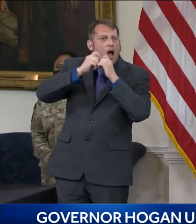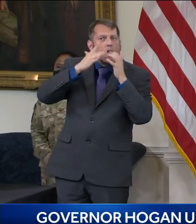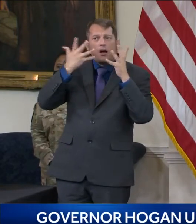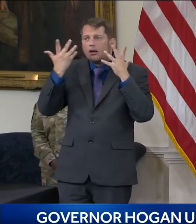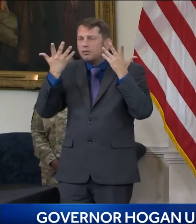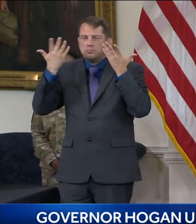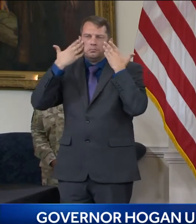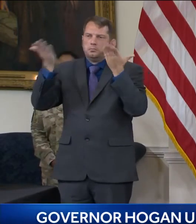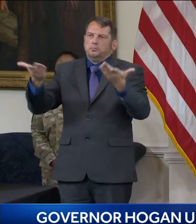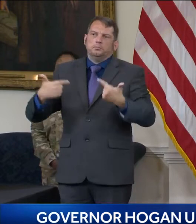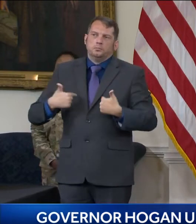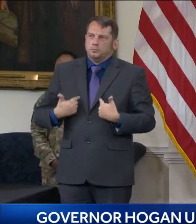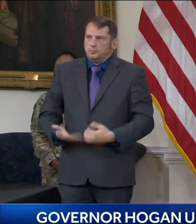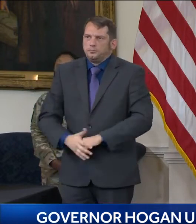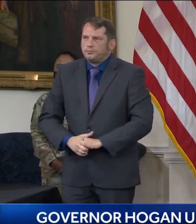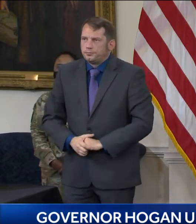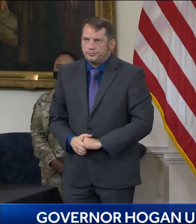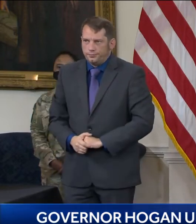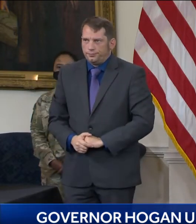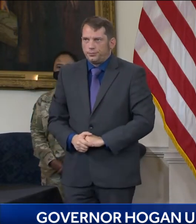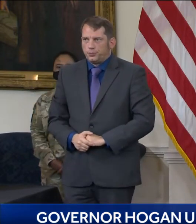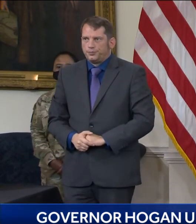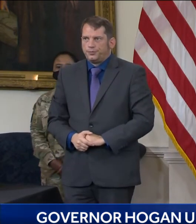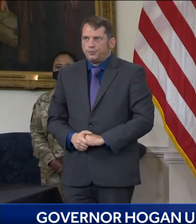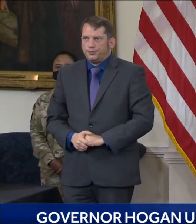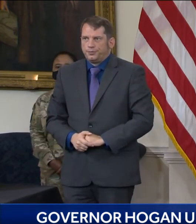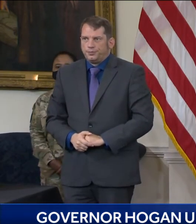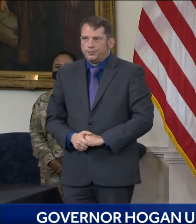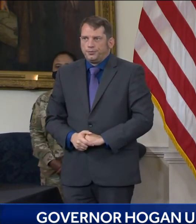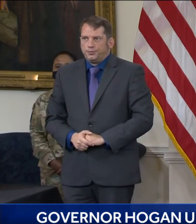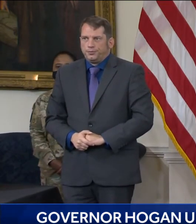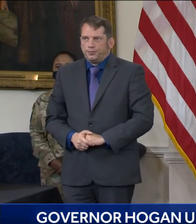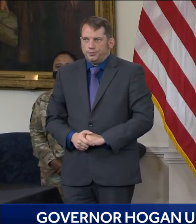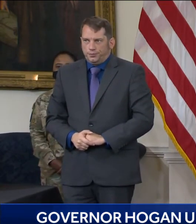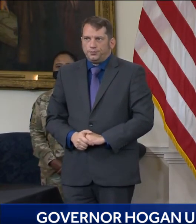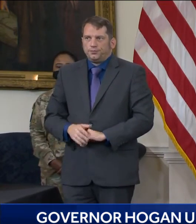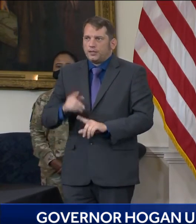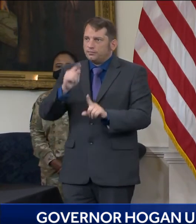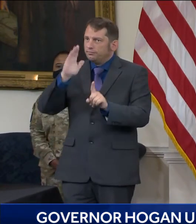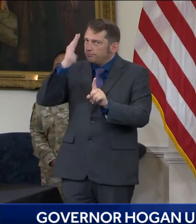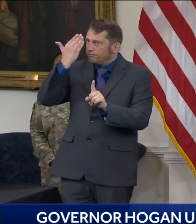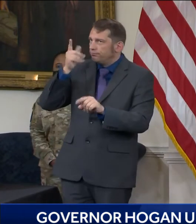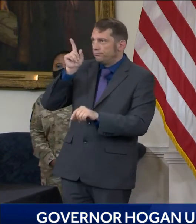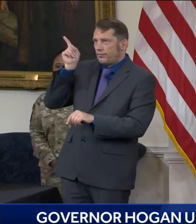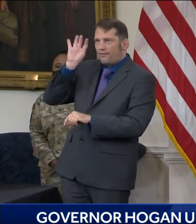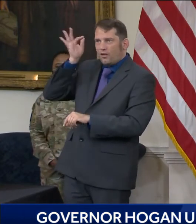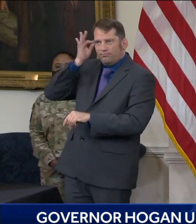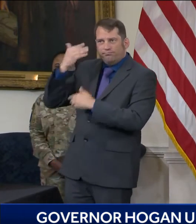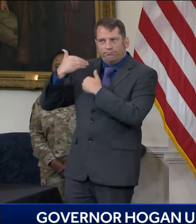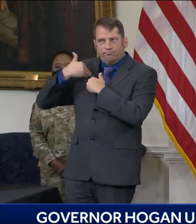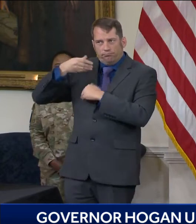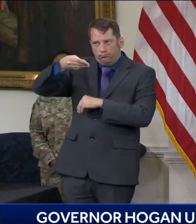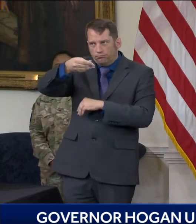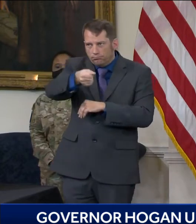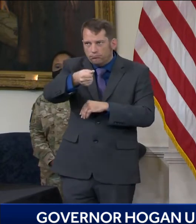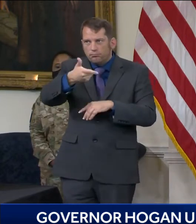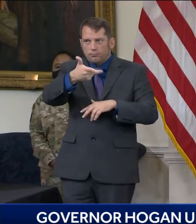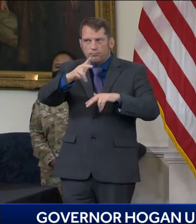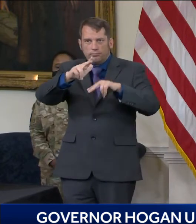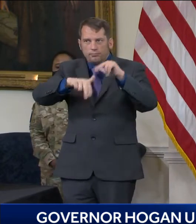THE WHITE HOUSE OR THE WHITE HOUSE DOESN’T TALK TO US. SOUNDS LIKE THEY EXPECT THE FACILITIES EVERY TWO YEARS, THE